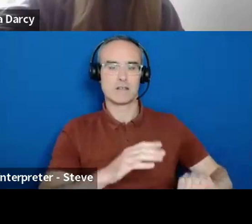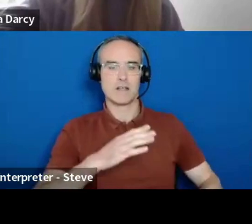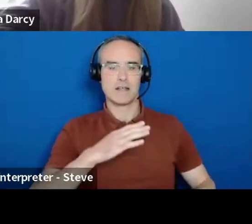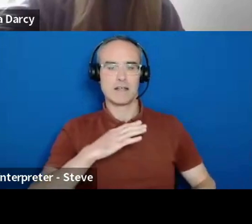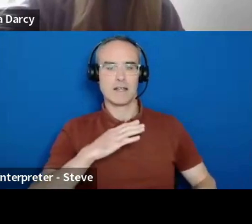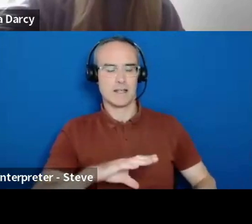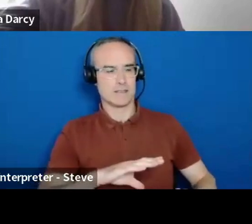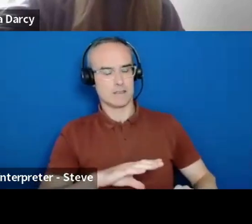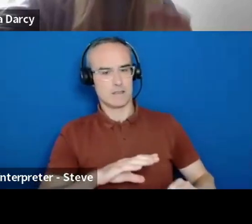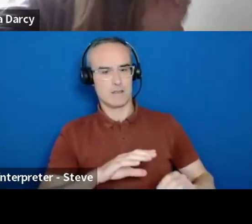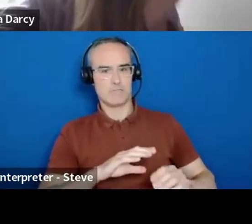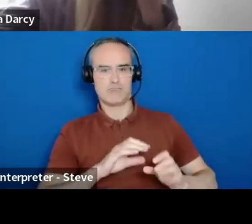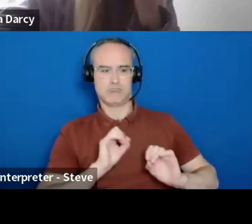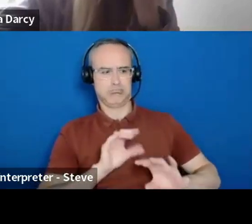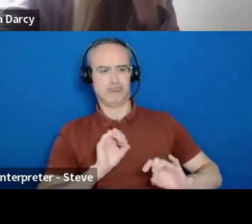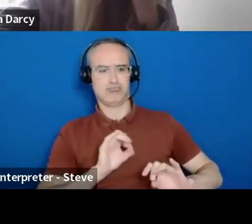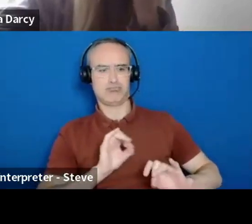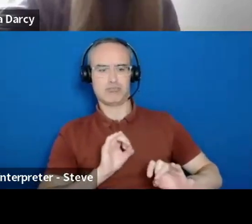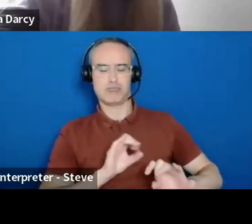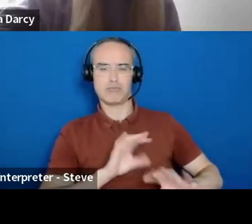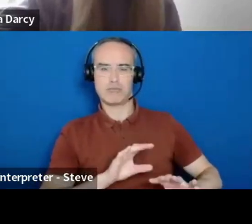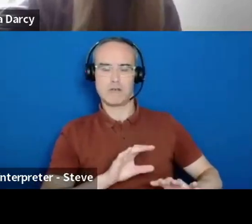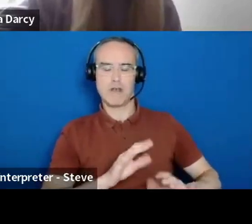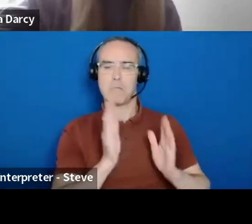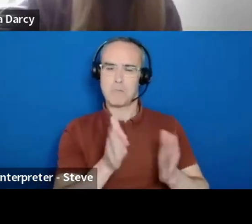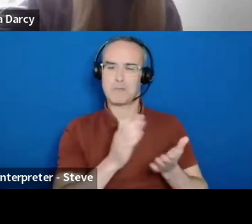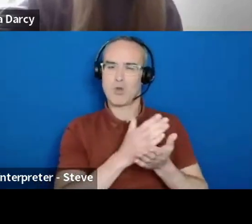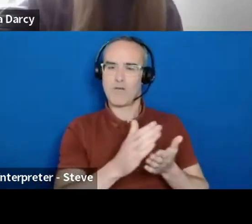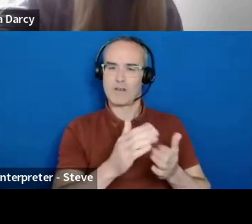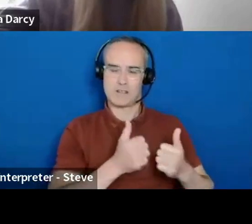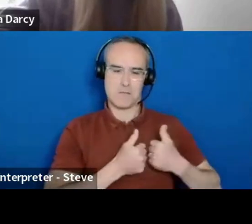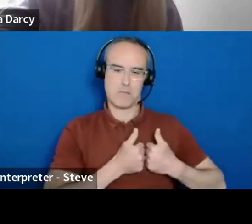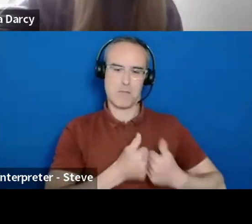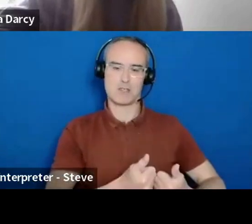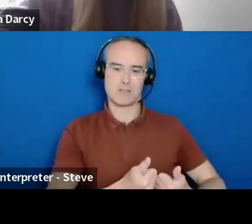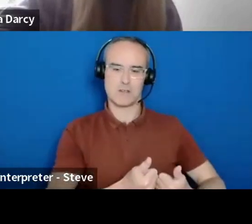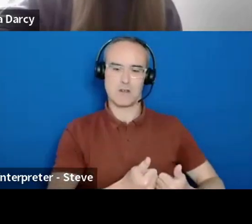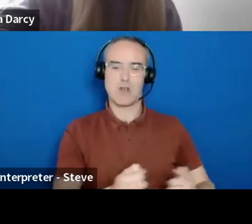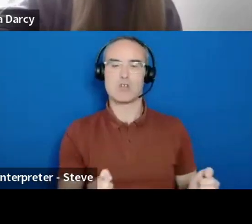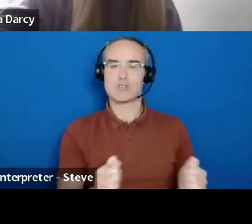So that role in particular is, is gonna be suitable to, to somebody with recent educational experience.